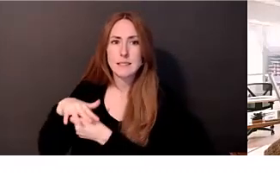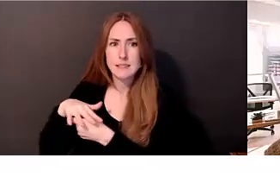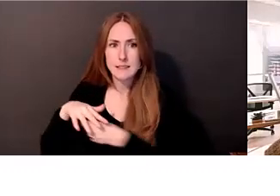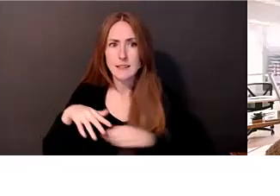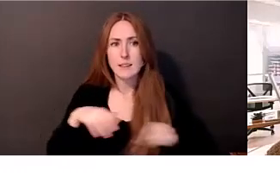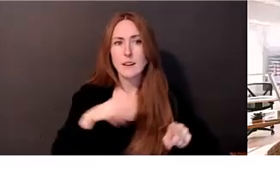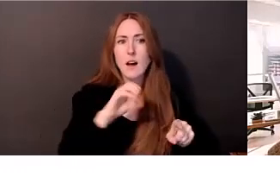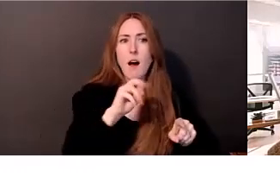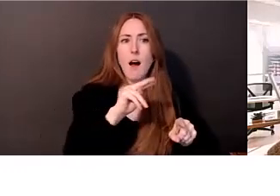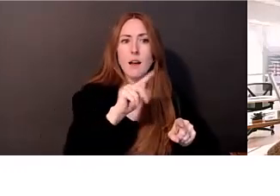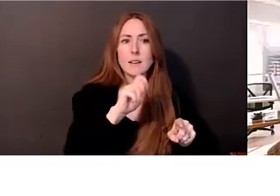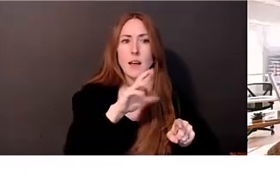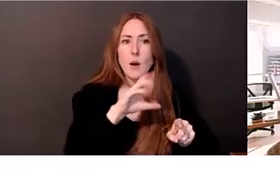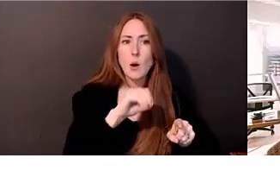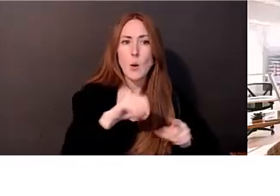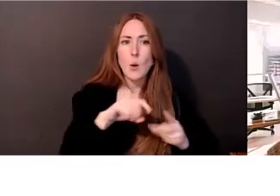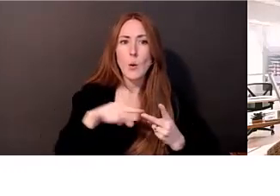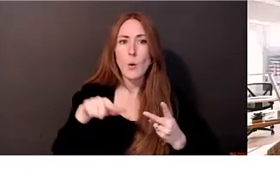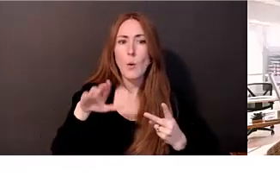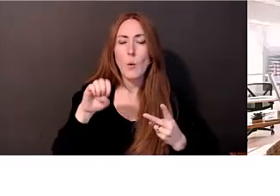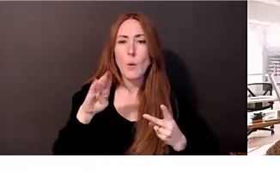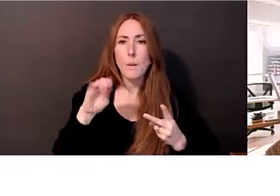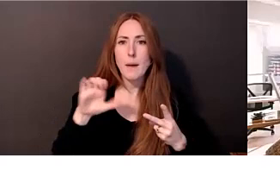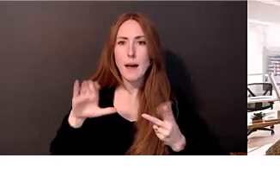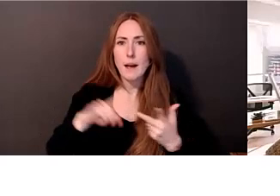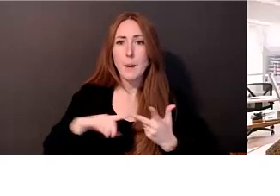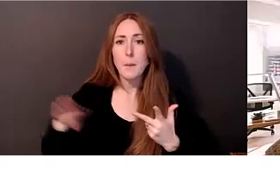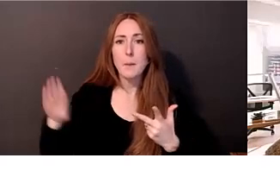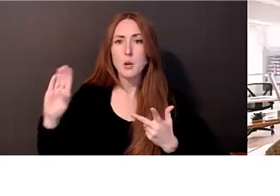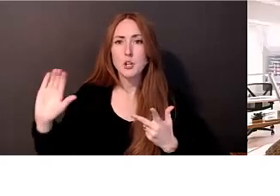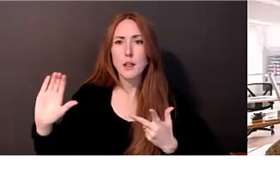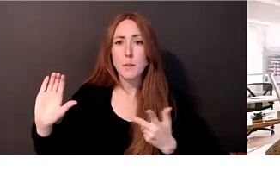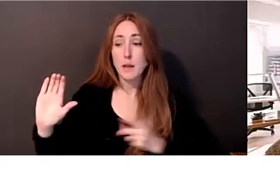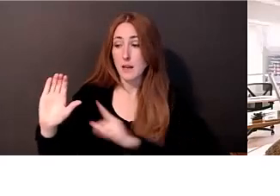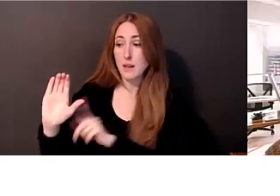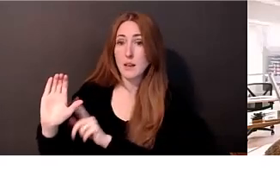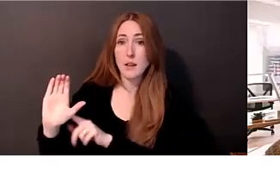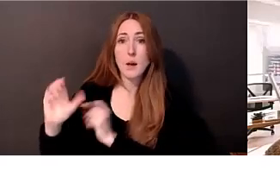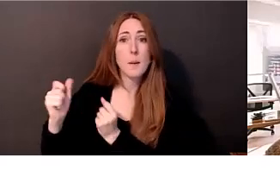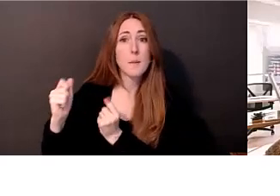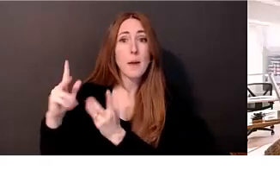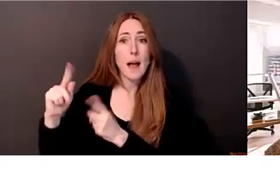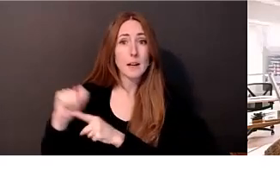And we found that in British Columbia many training was responsible by regional groups,